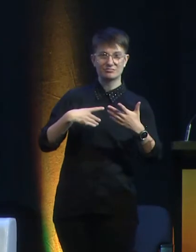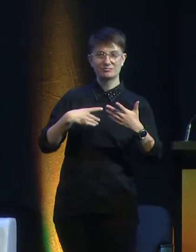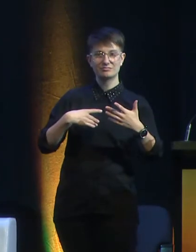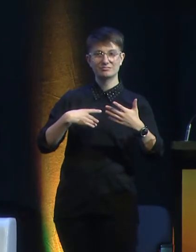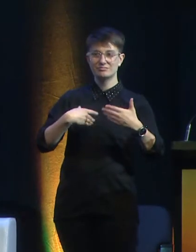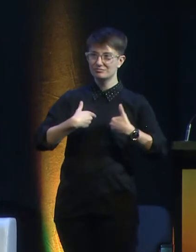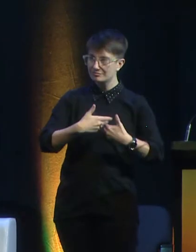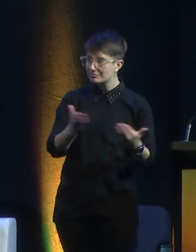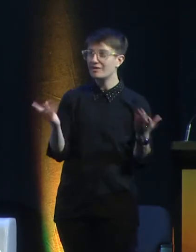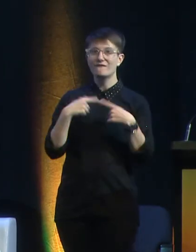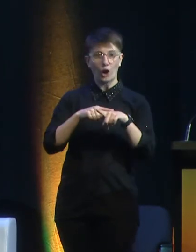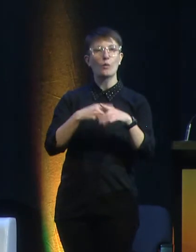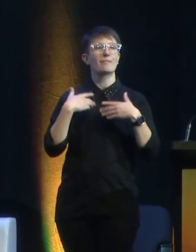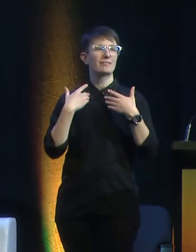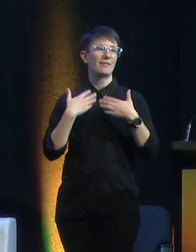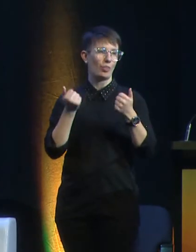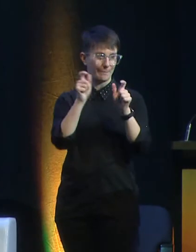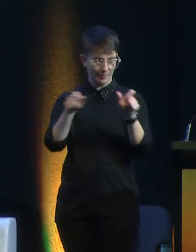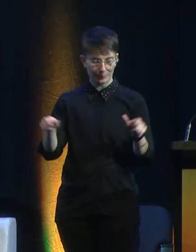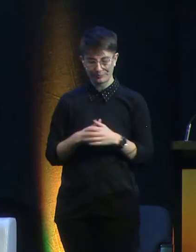as a people. So it's something that we are really asking